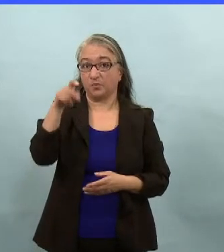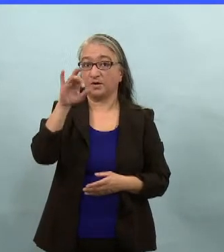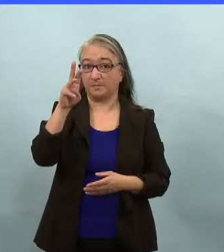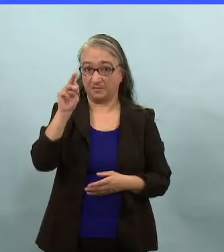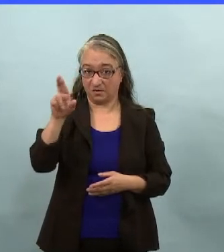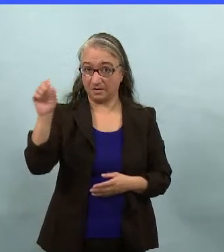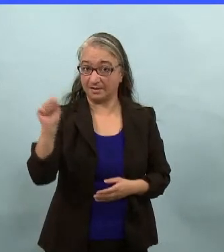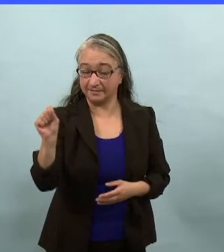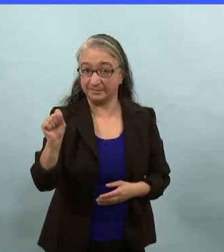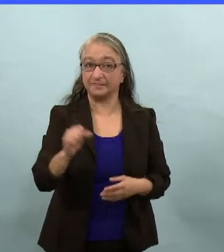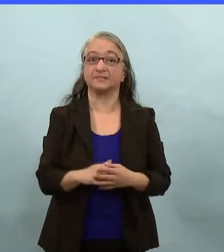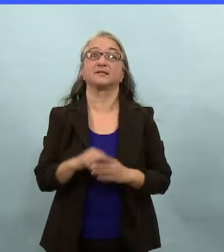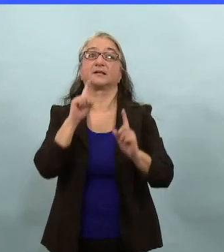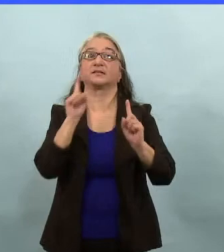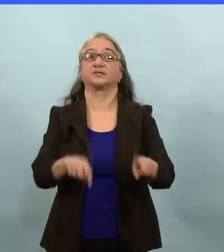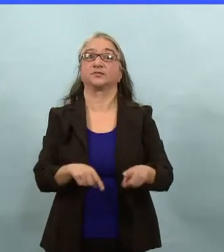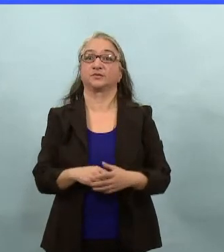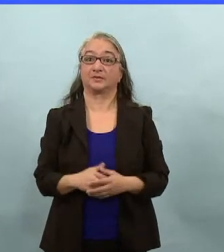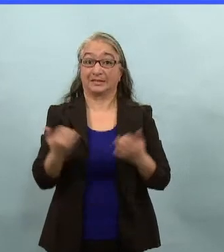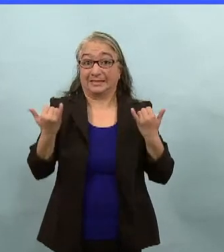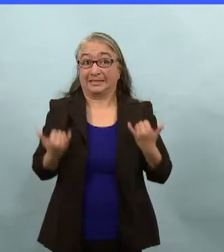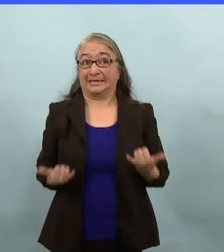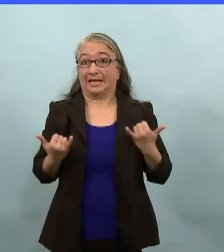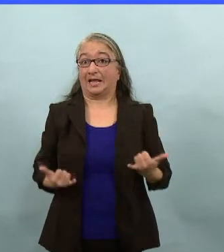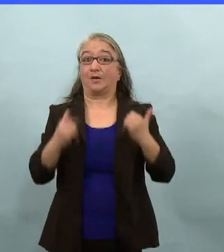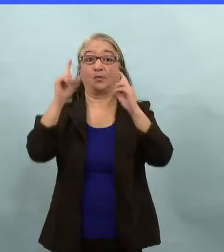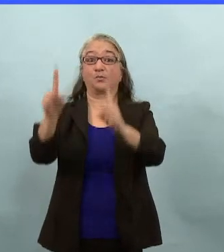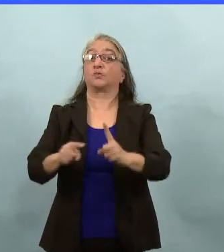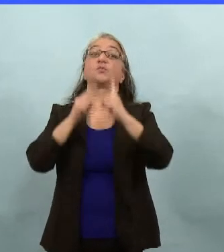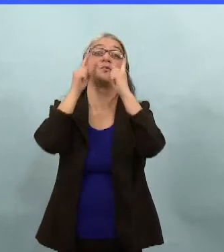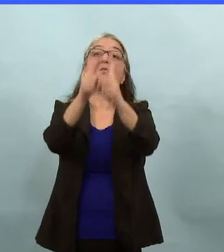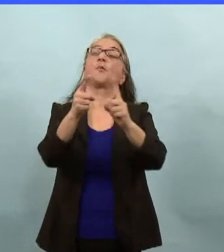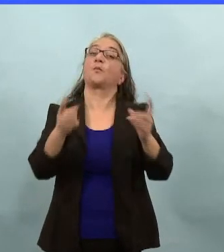that's one of the reasons why the reason for the the capacity and the way that we increase the